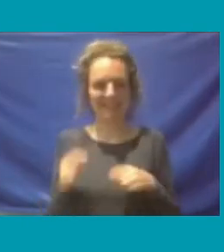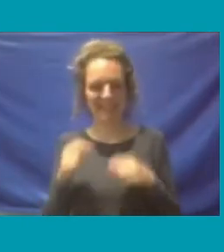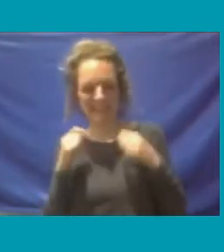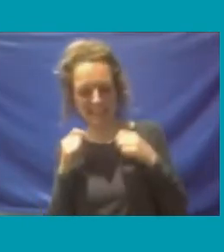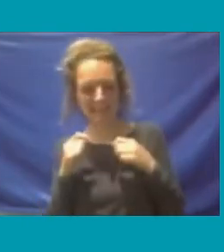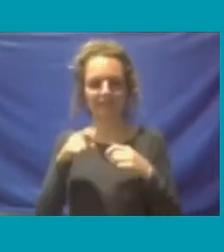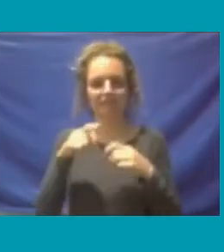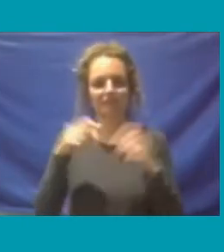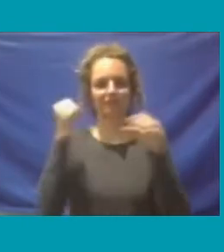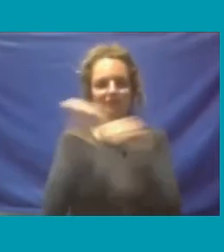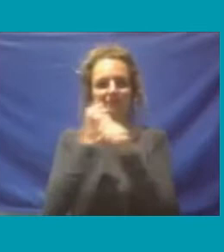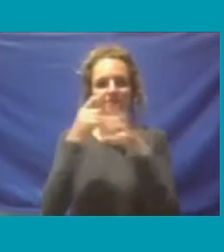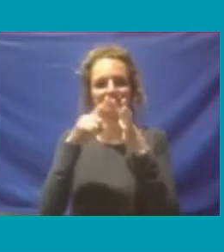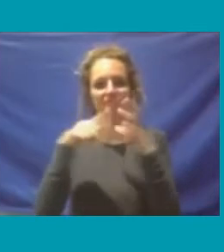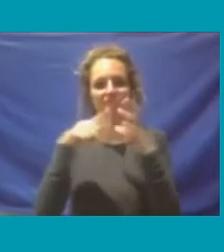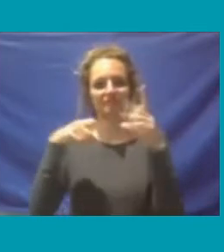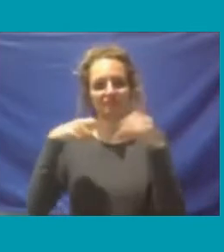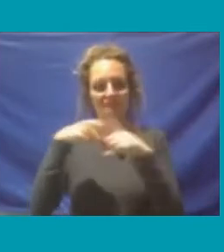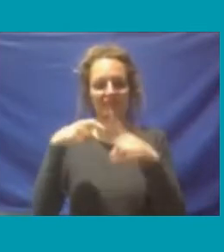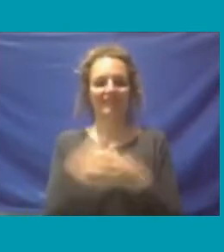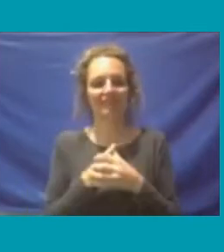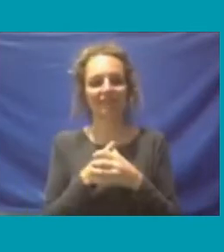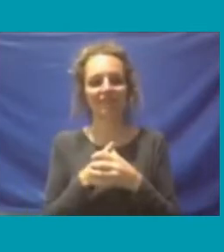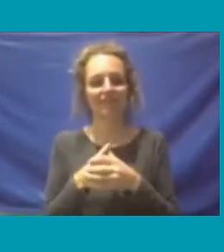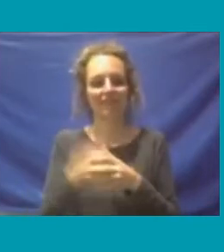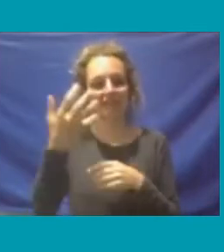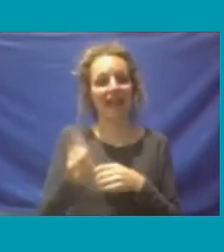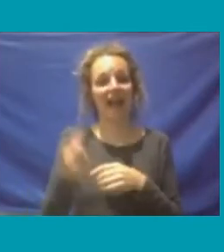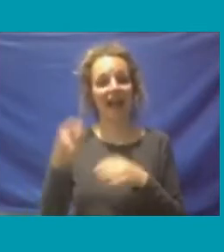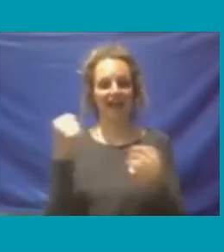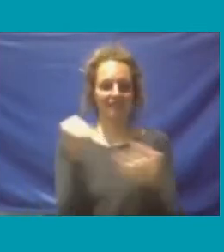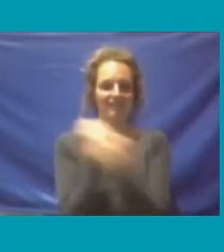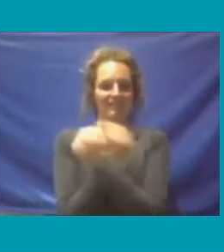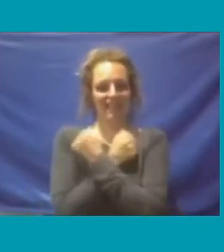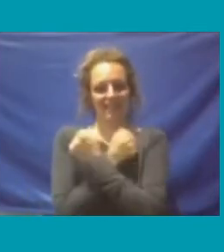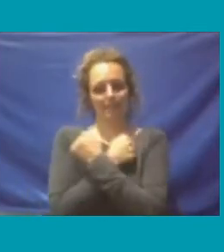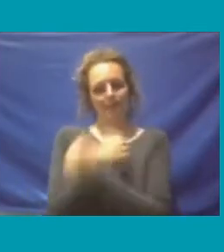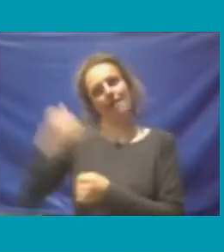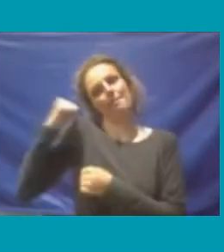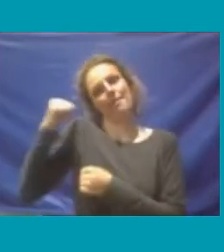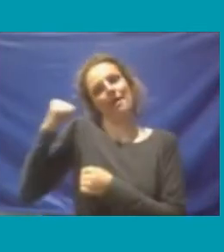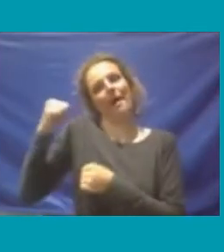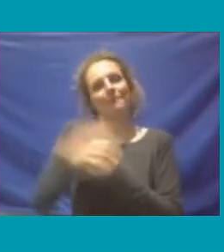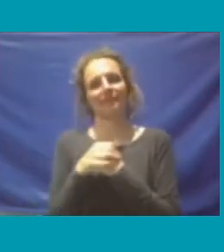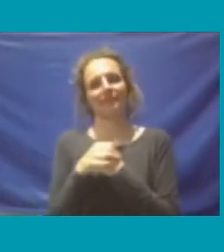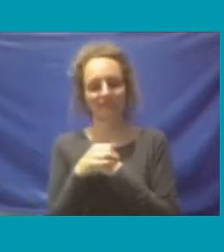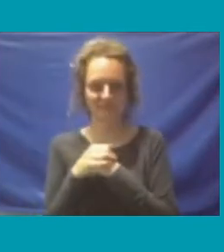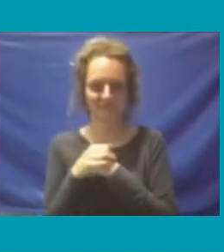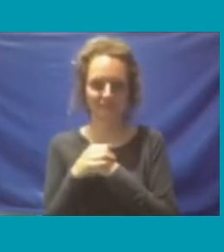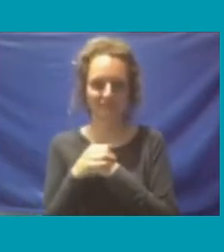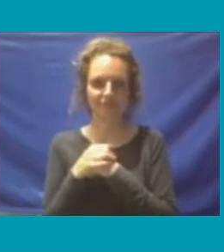are here today on the 10th anniversary of Evenbreak happy birthday